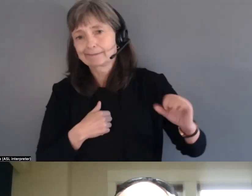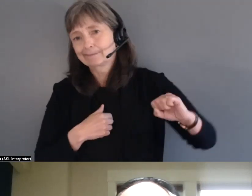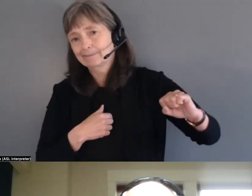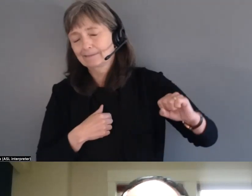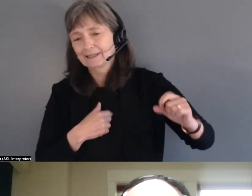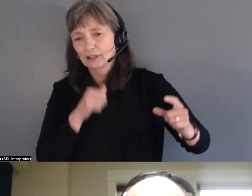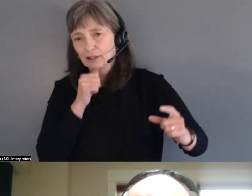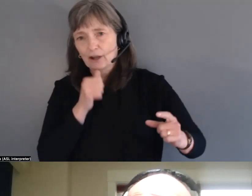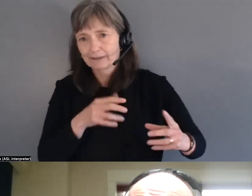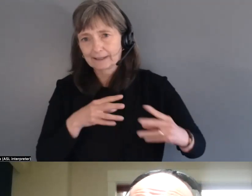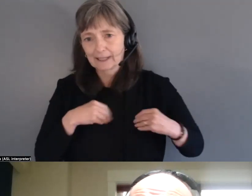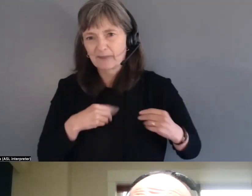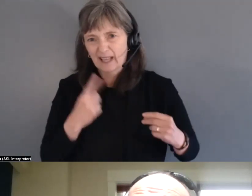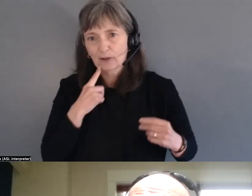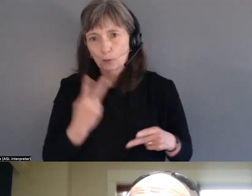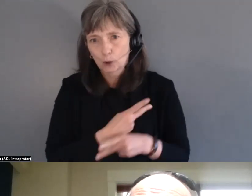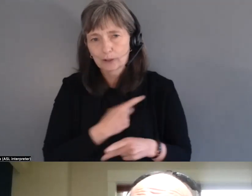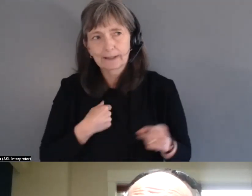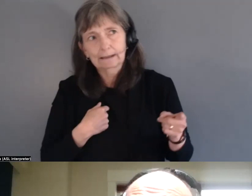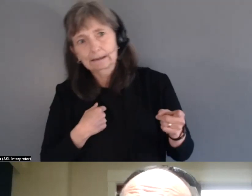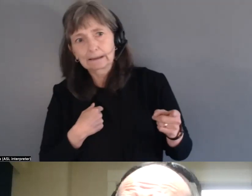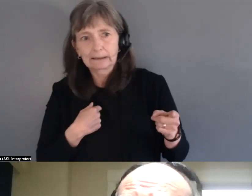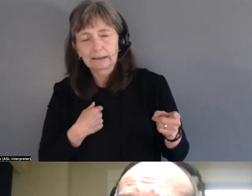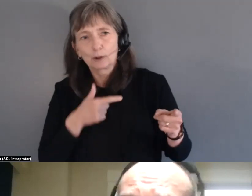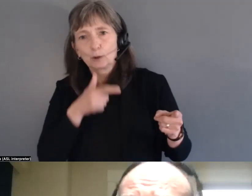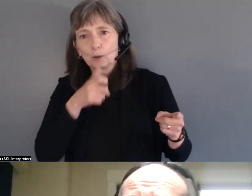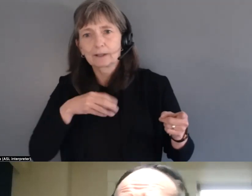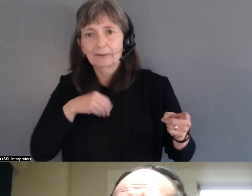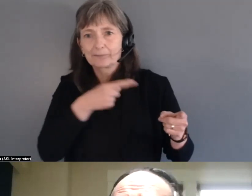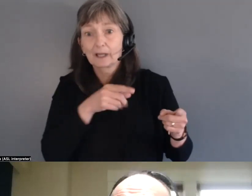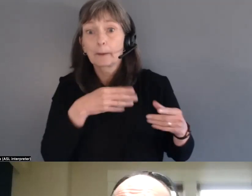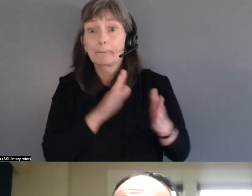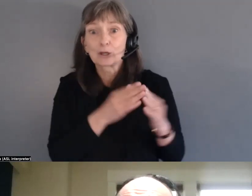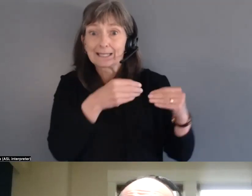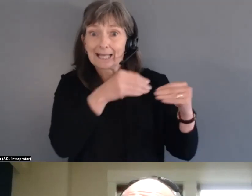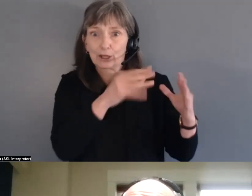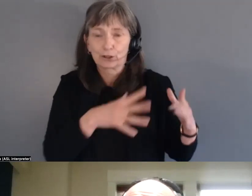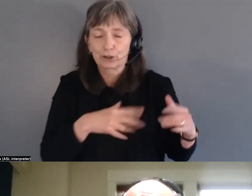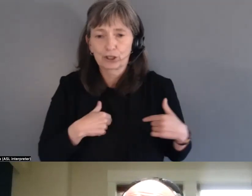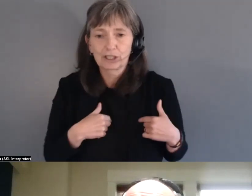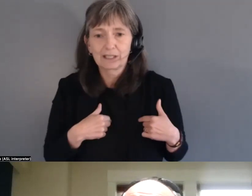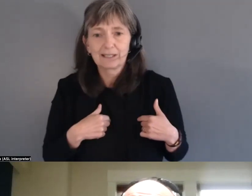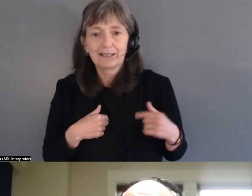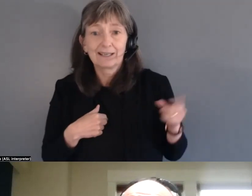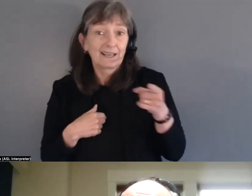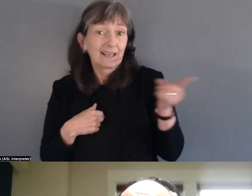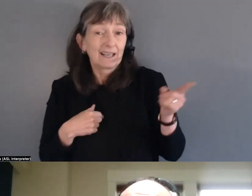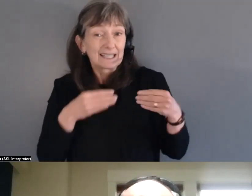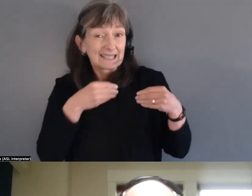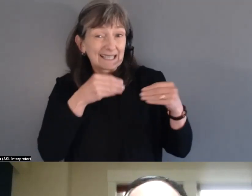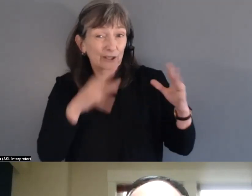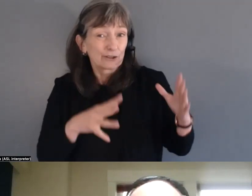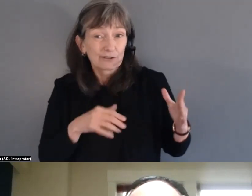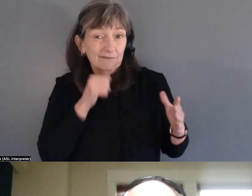big stumbling block. And, you know, the retailers not having enough data to which, you know,